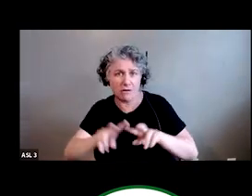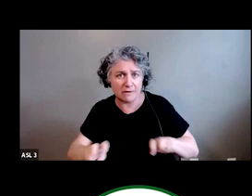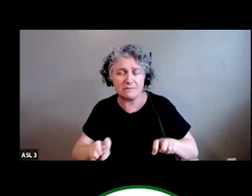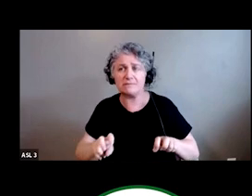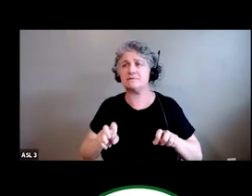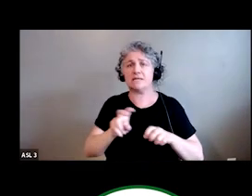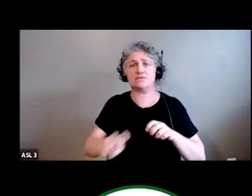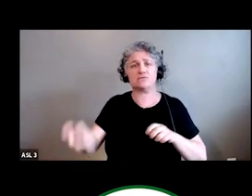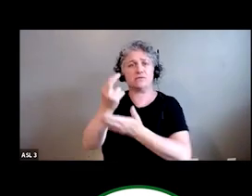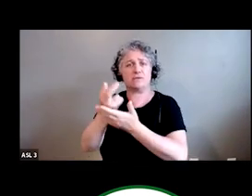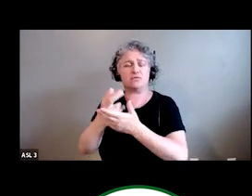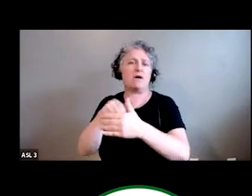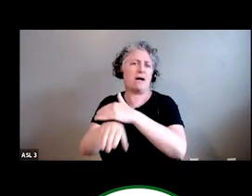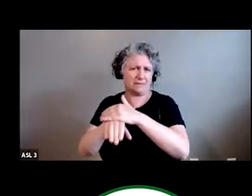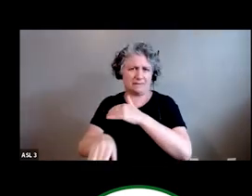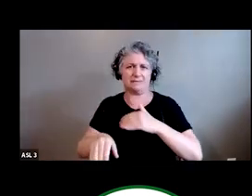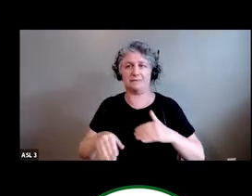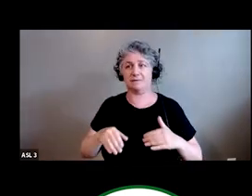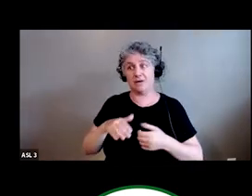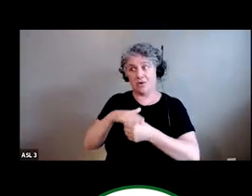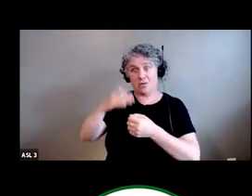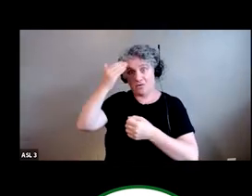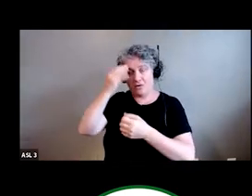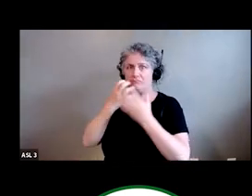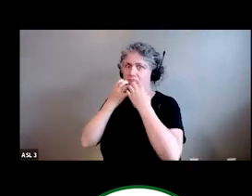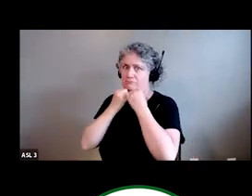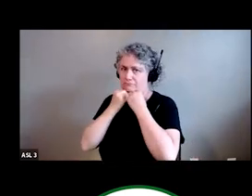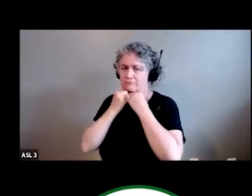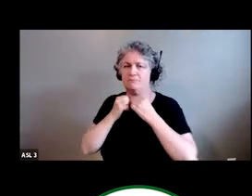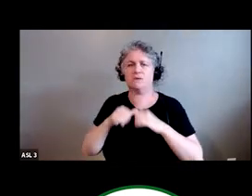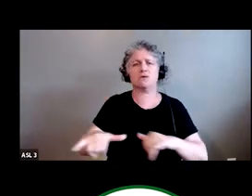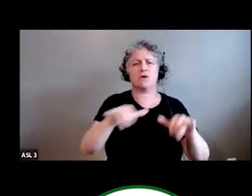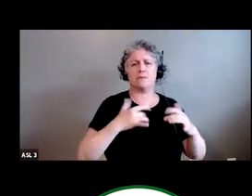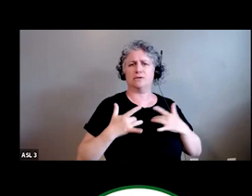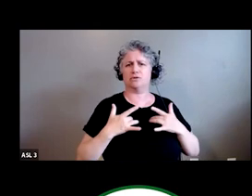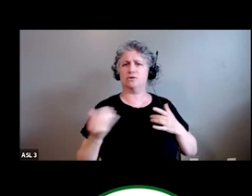our partners to promote the excess excellent accessible outdoor spaces in their areas.